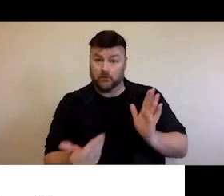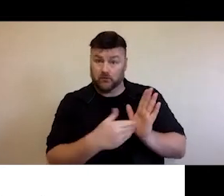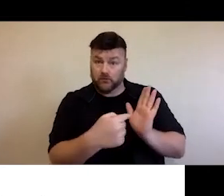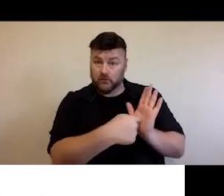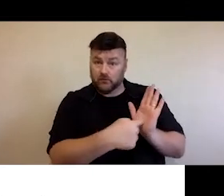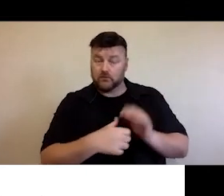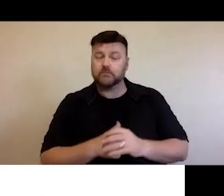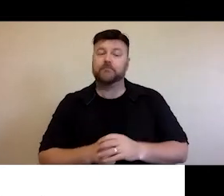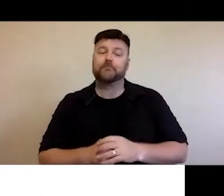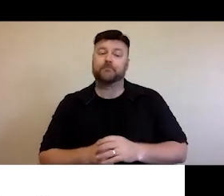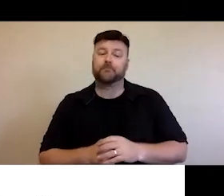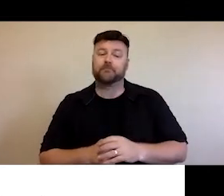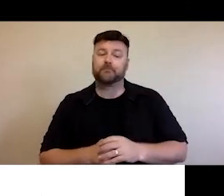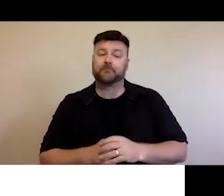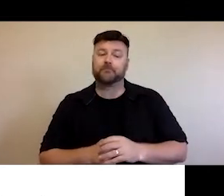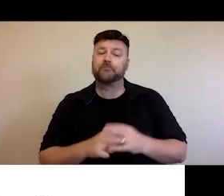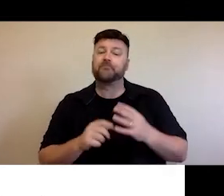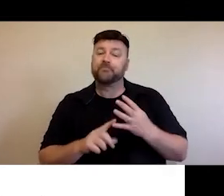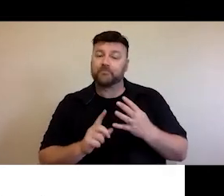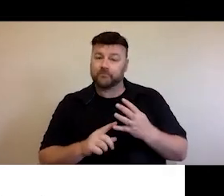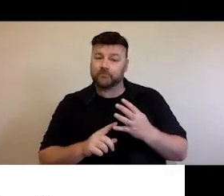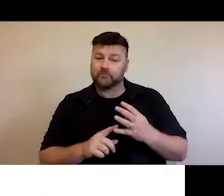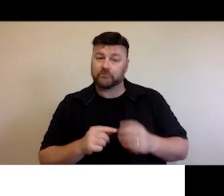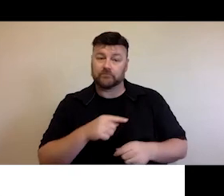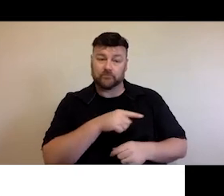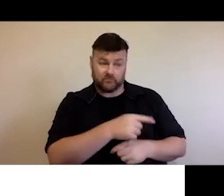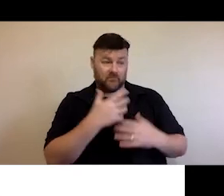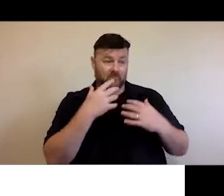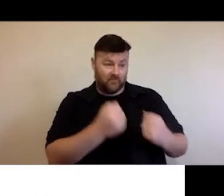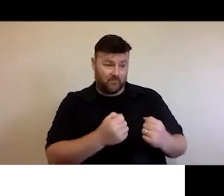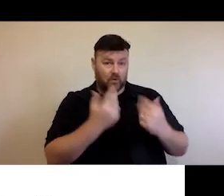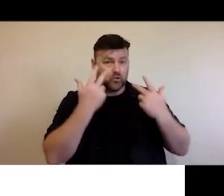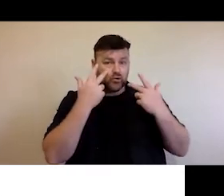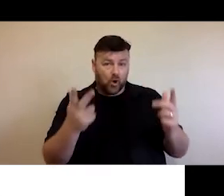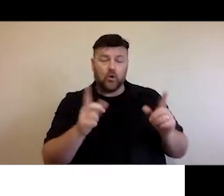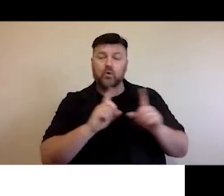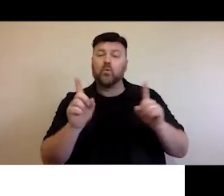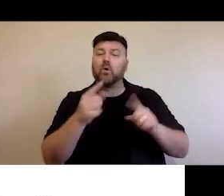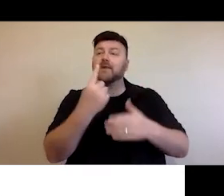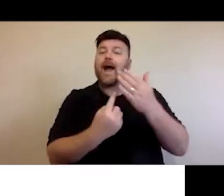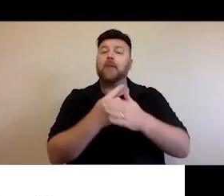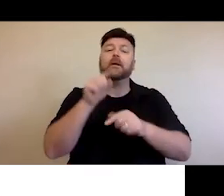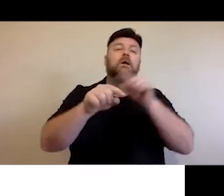The fourth face is - does it factor in external trends? This is really relevant now. Does it factor in the